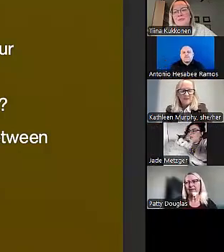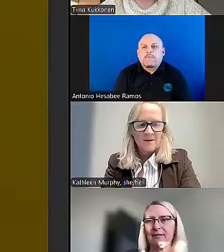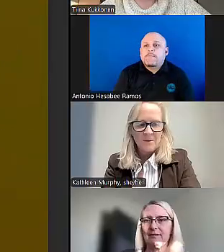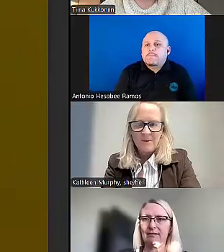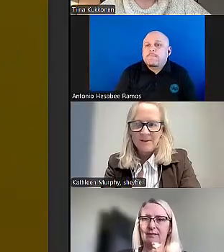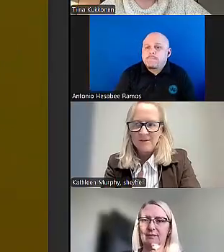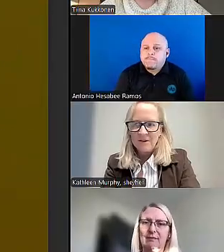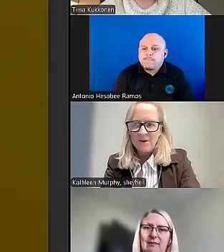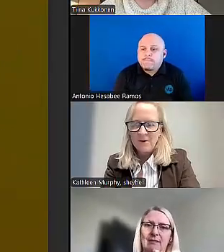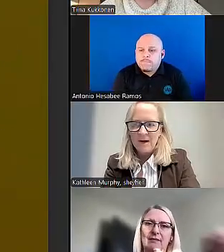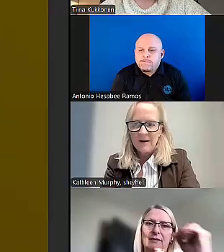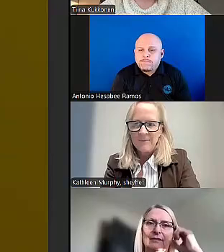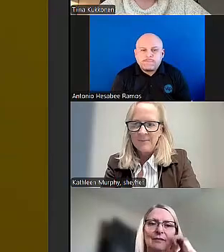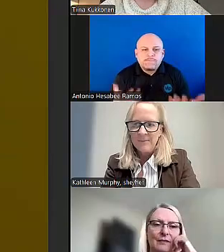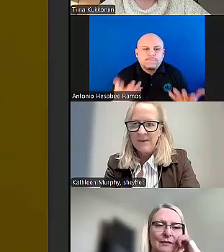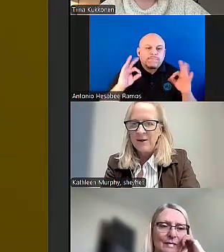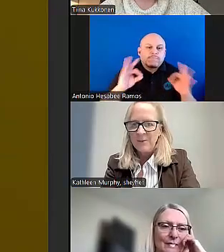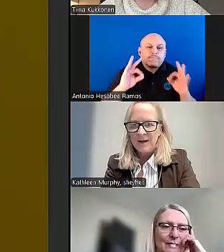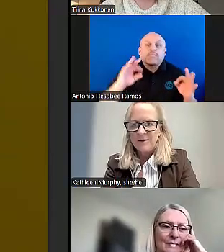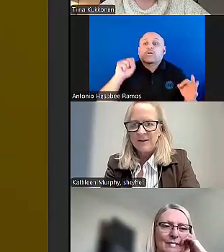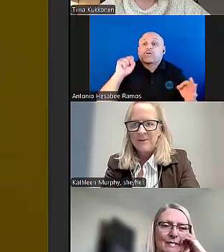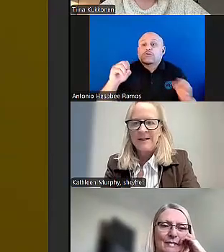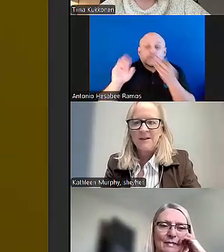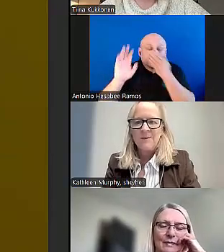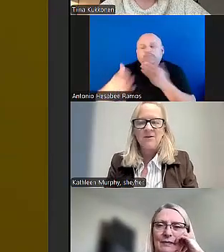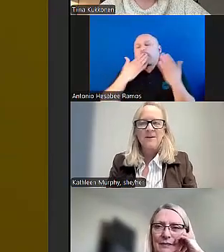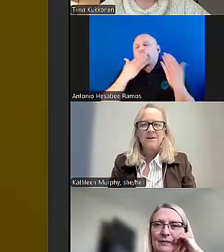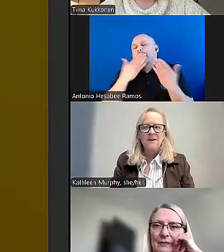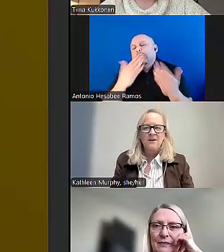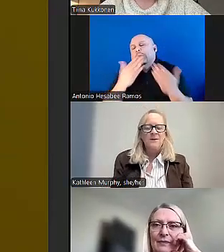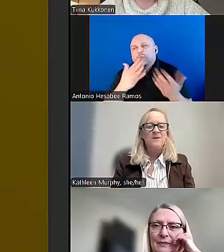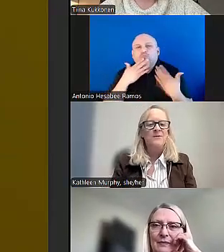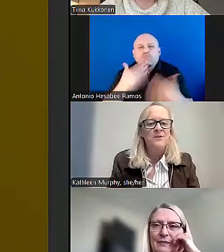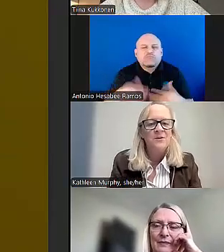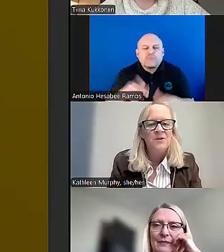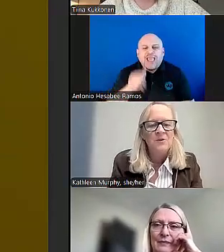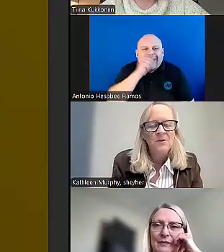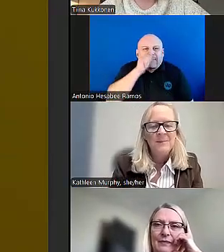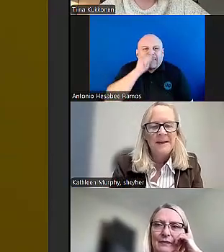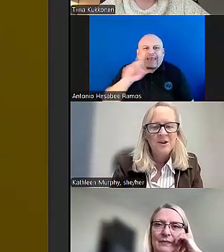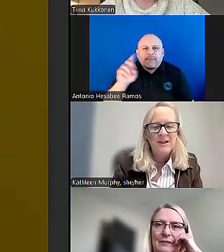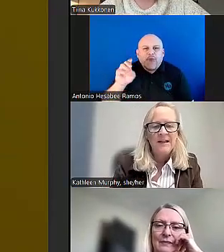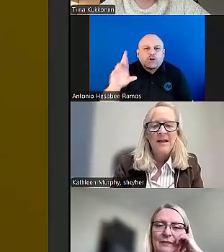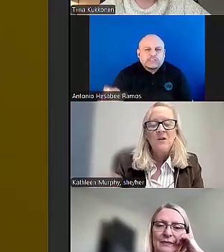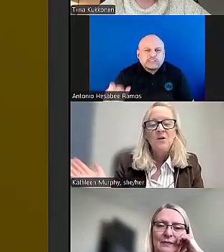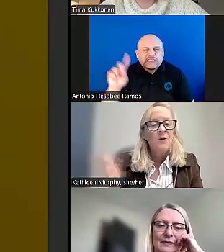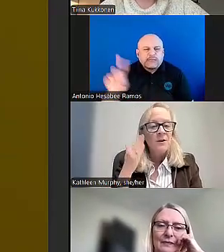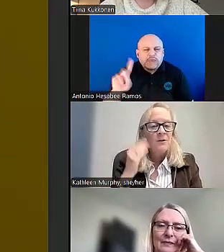Kathleen Murphy: Just muted myself. So thank you, Patty, animating Democracy Continuum is the resource she was mentioning. Earlier